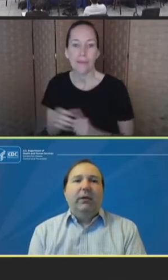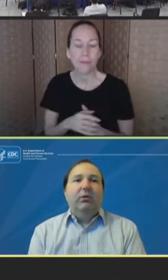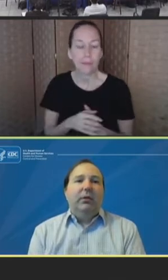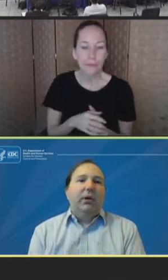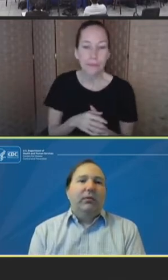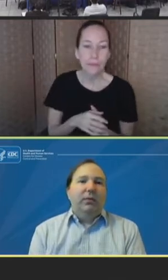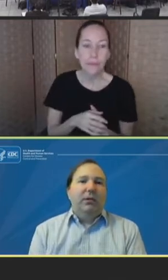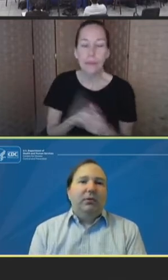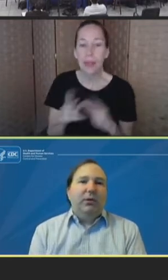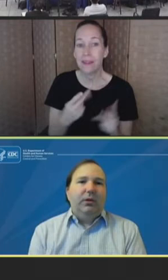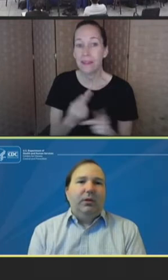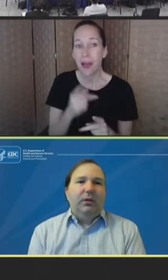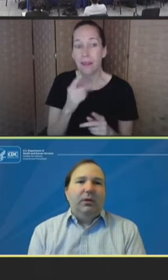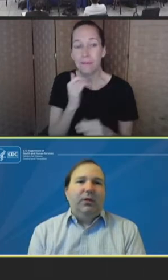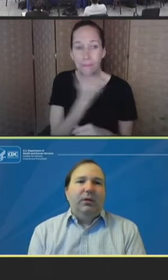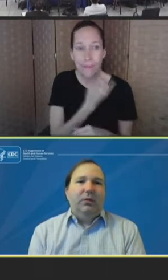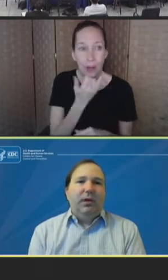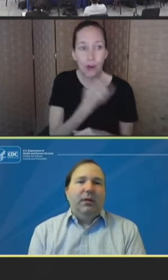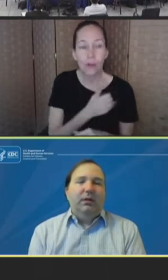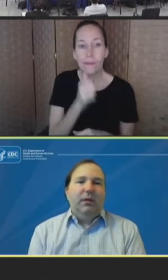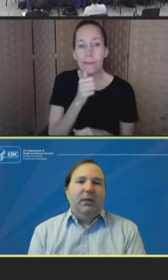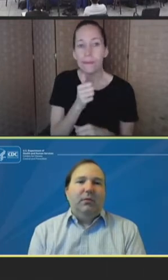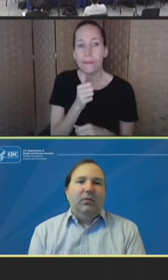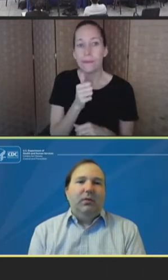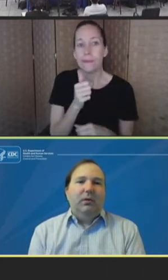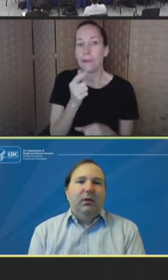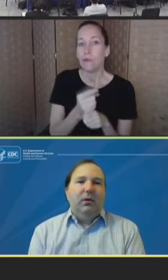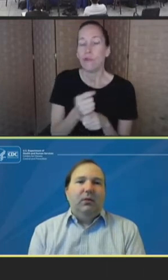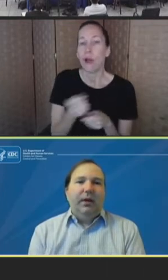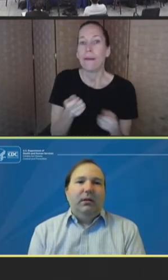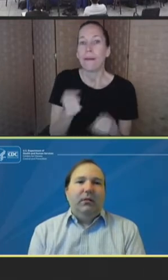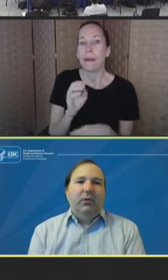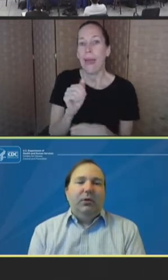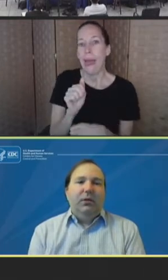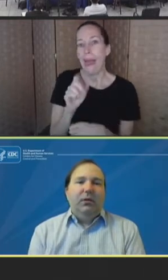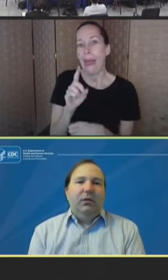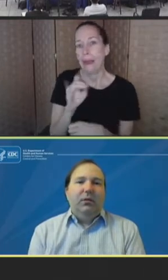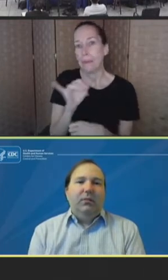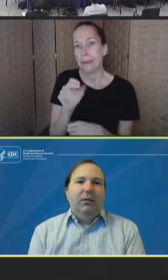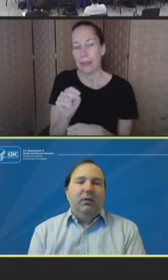Incorrect route of administration is the most common type of event which is, you know,